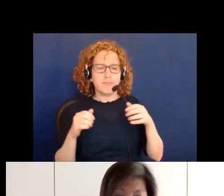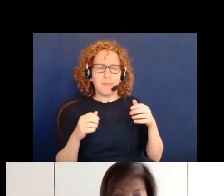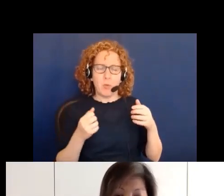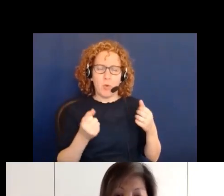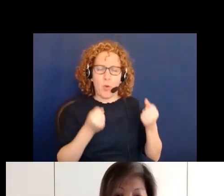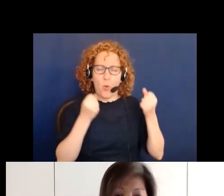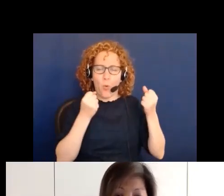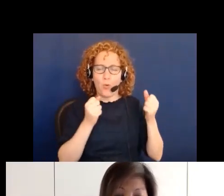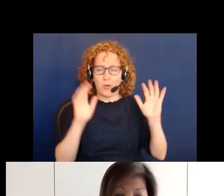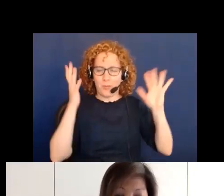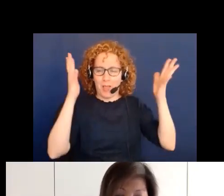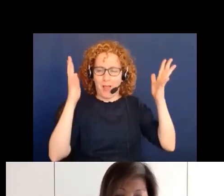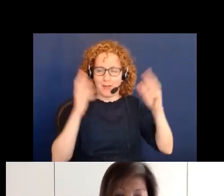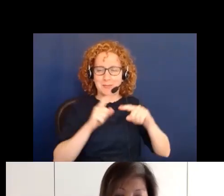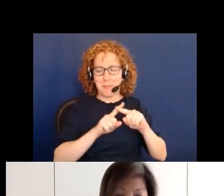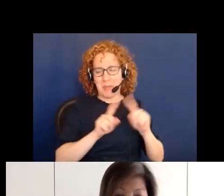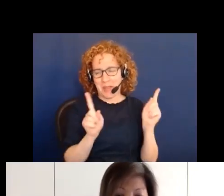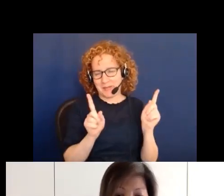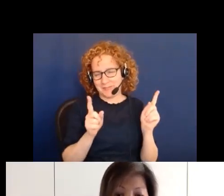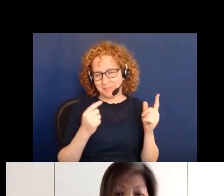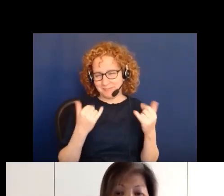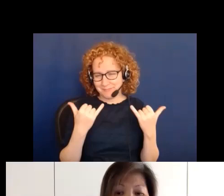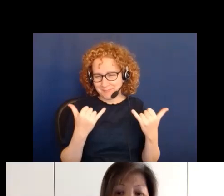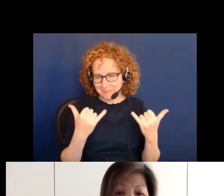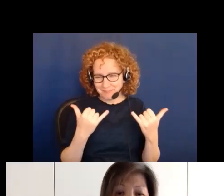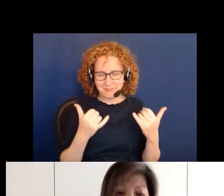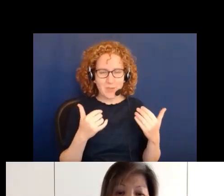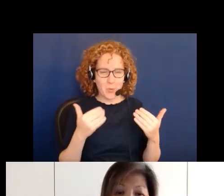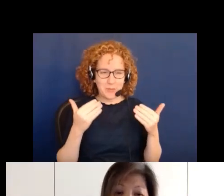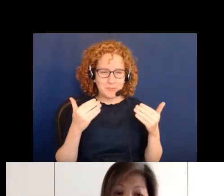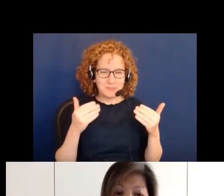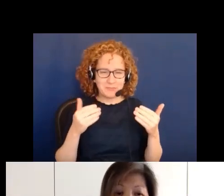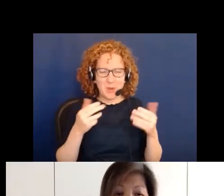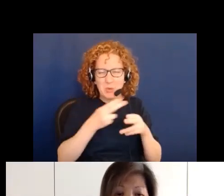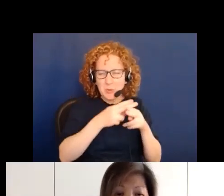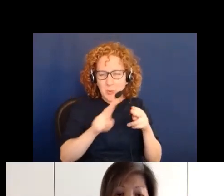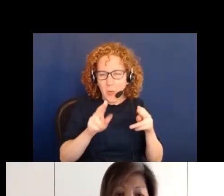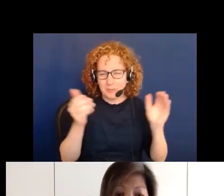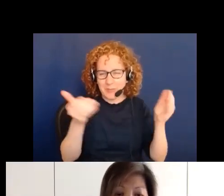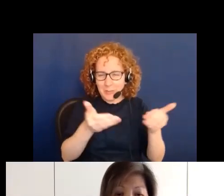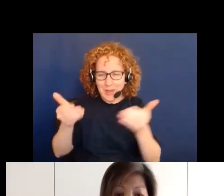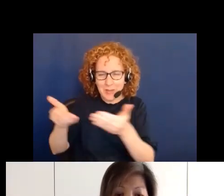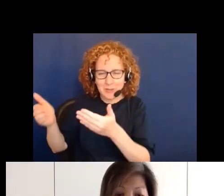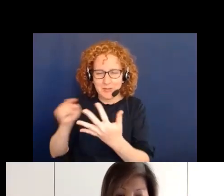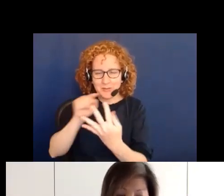going to do some short introductions and you're welcome to read their full bios on our web page.